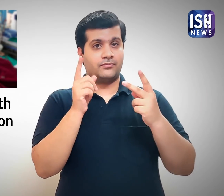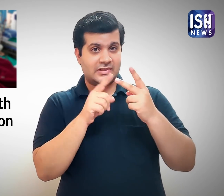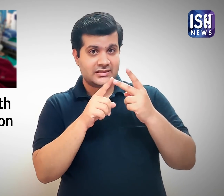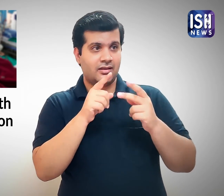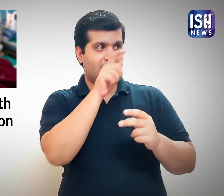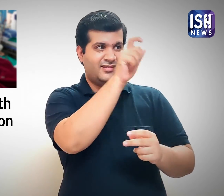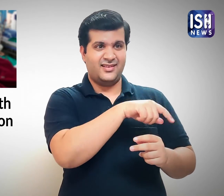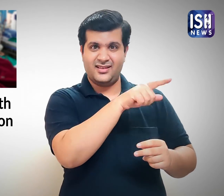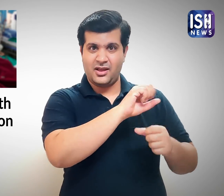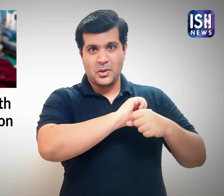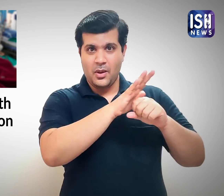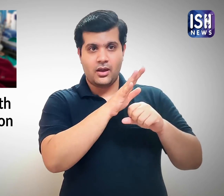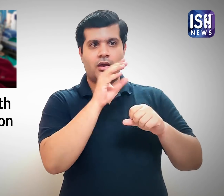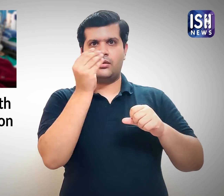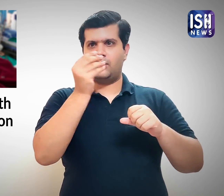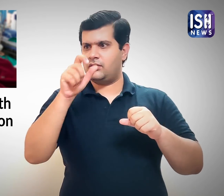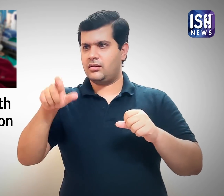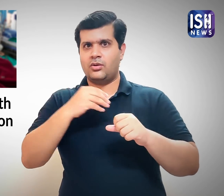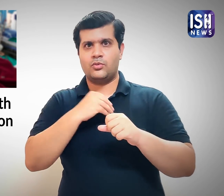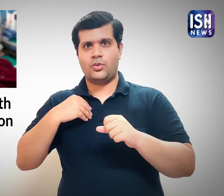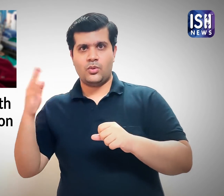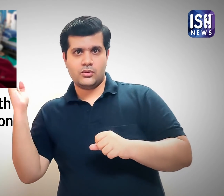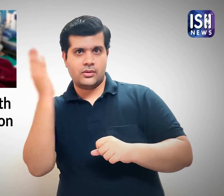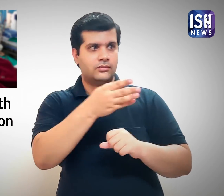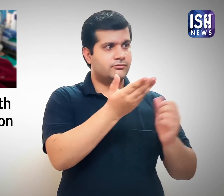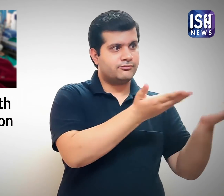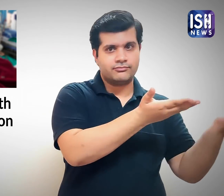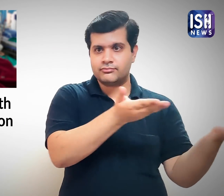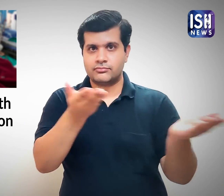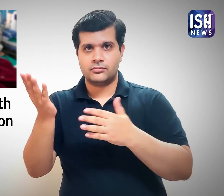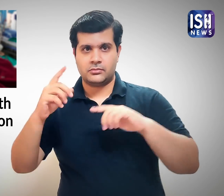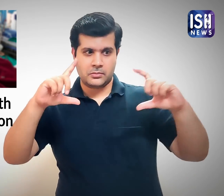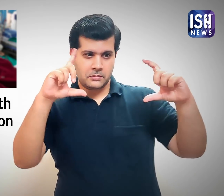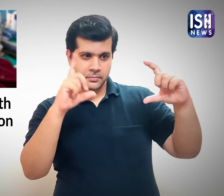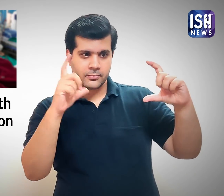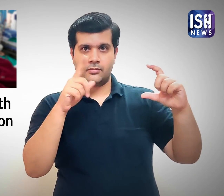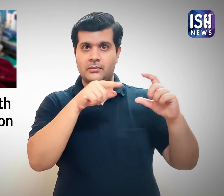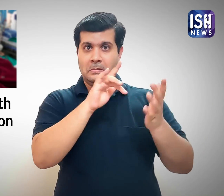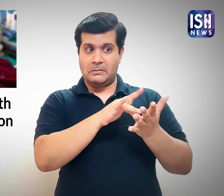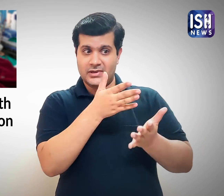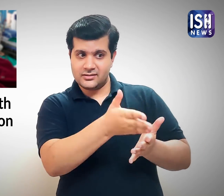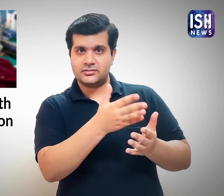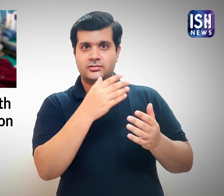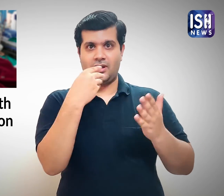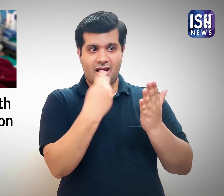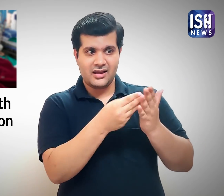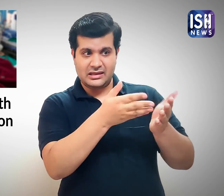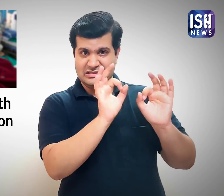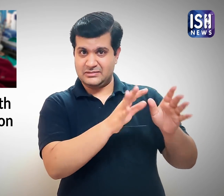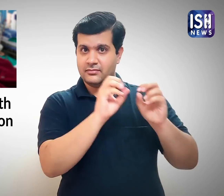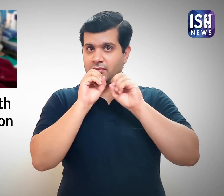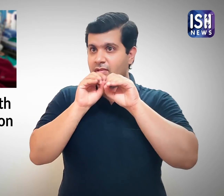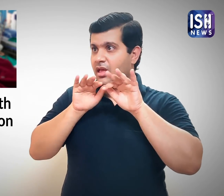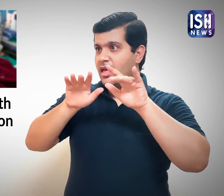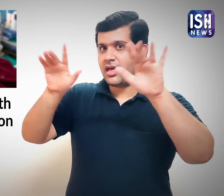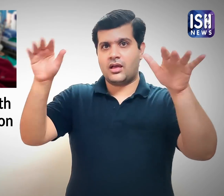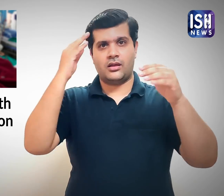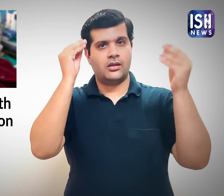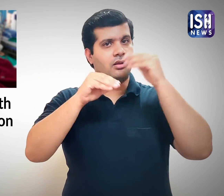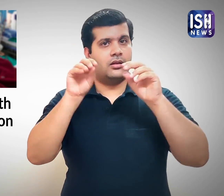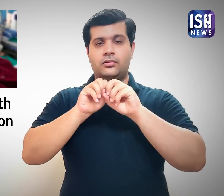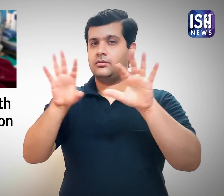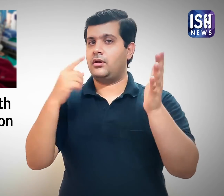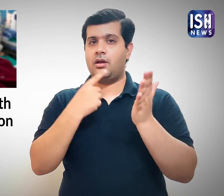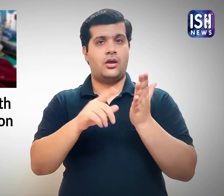Secondly taking pictures and sharing the identidity of patients being taken by healthcare professional is not right.